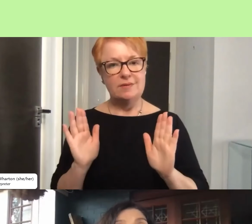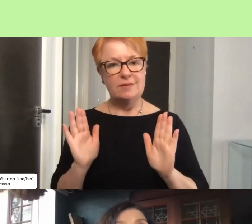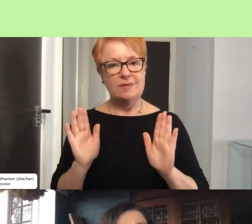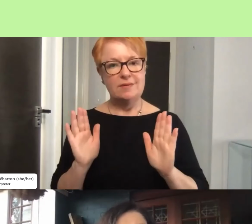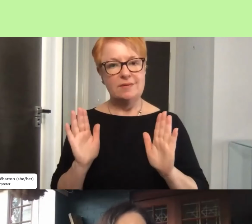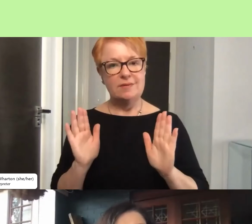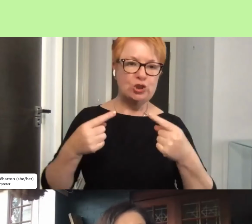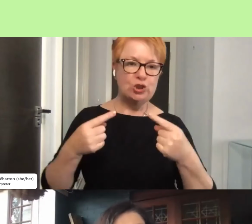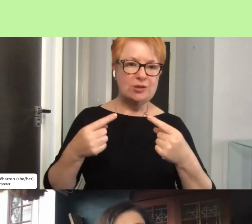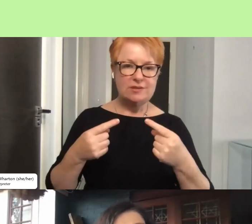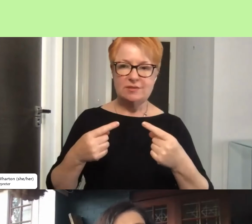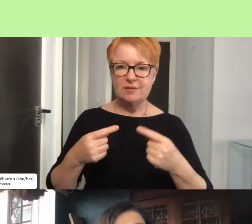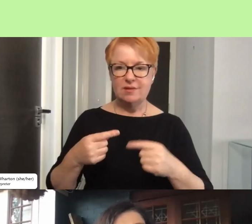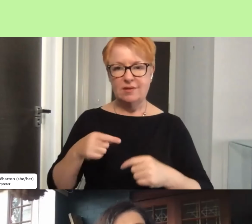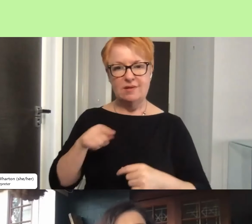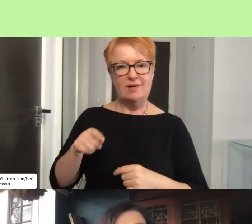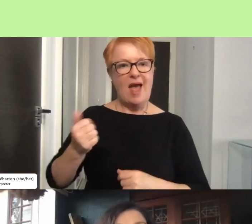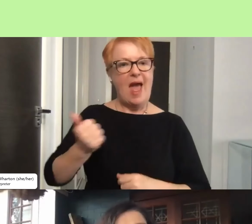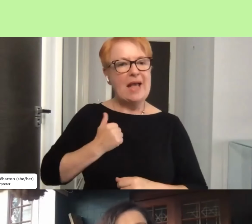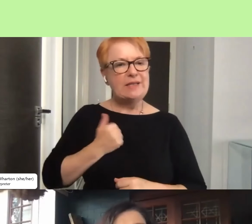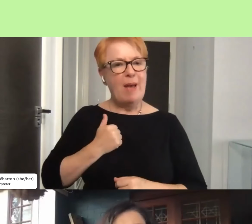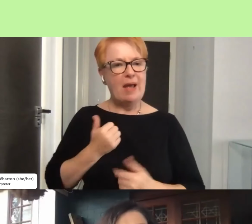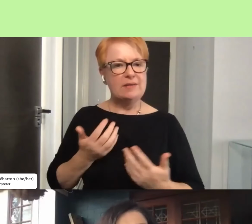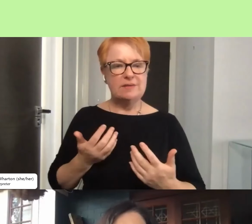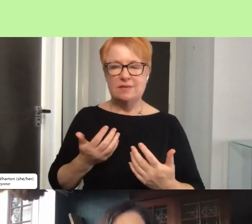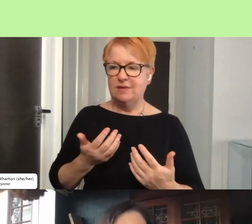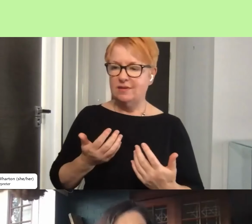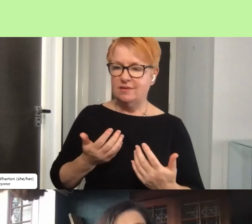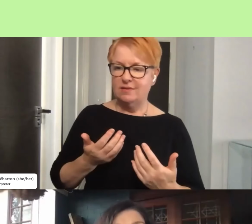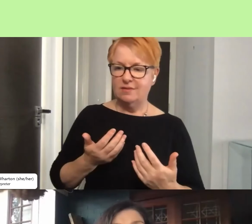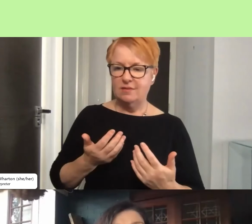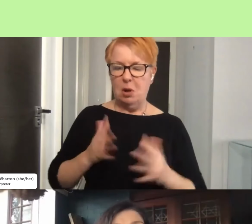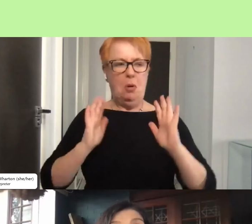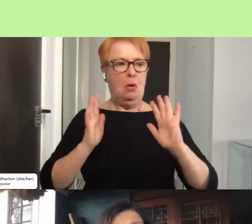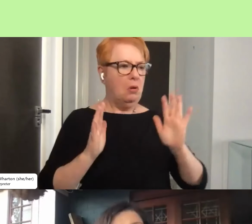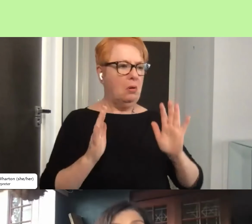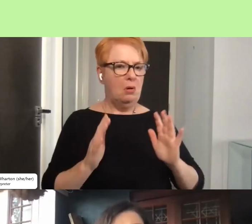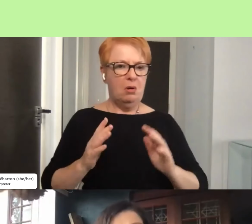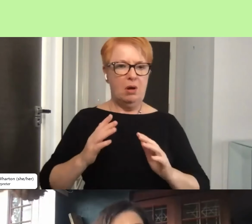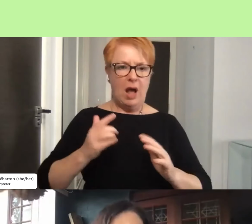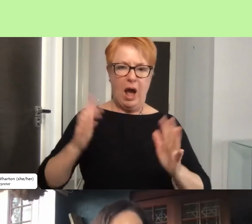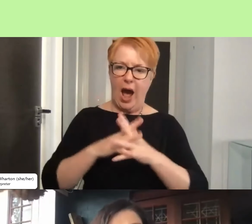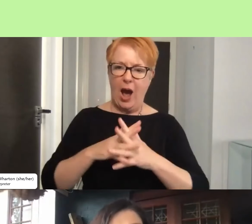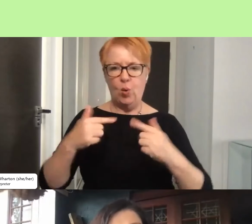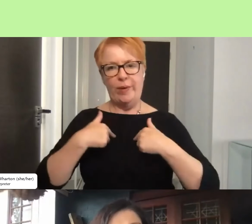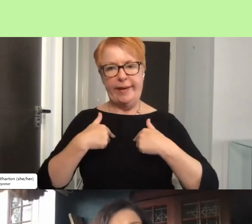being expected to kind of up turn their understanding of what's quite legal,